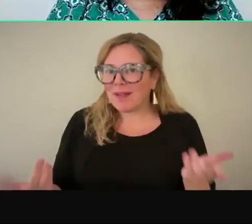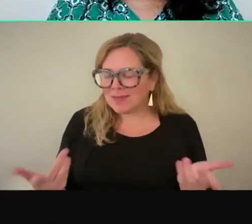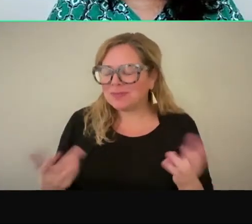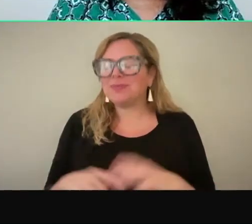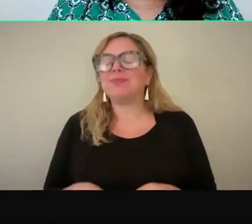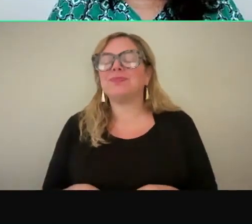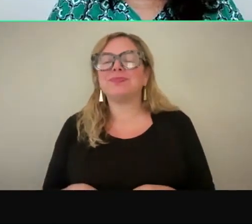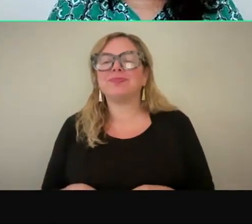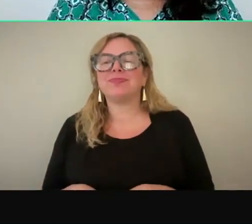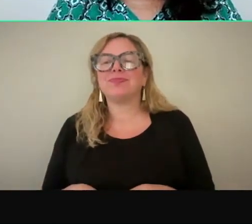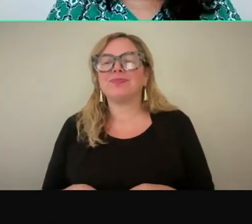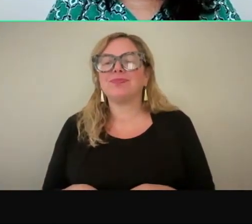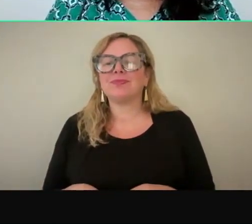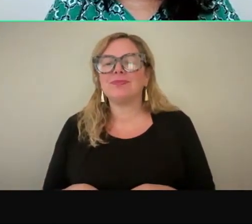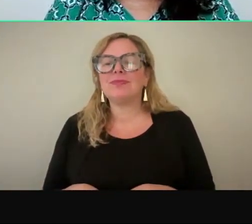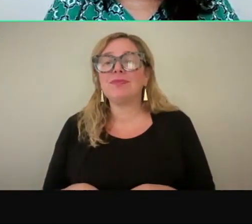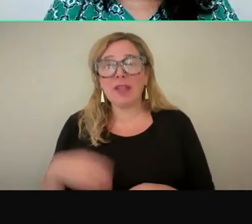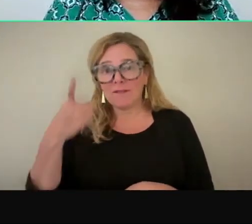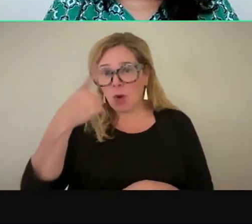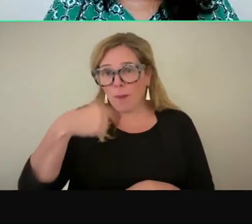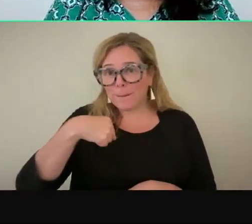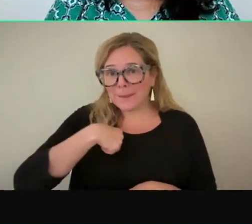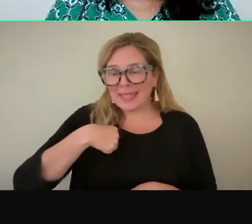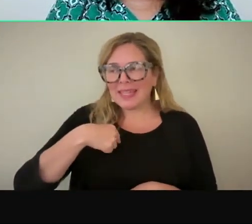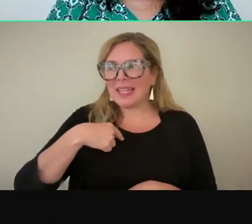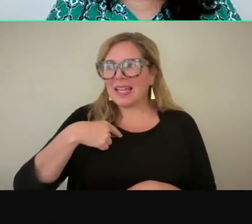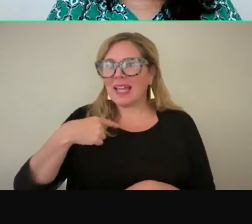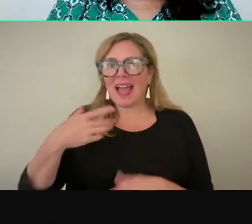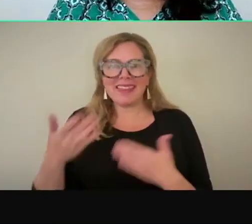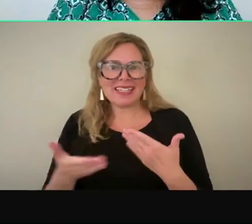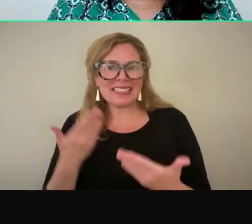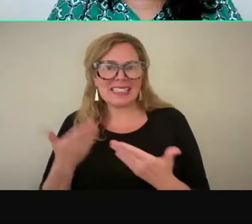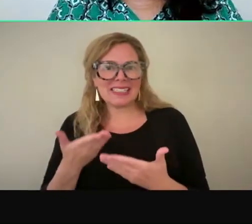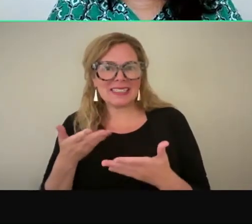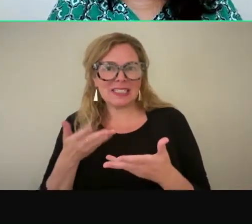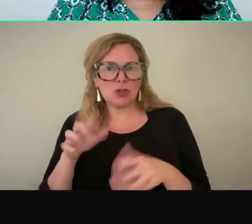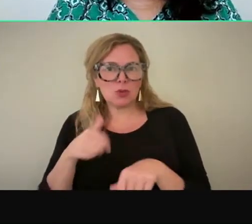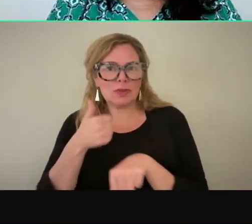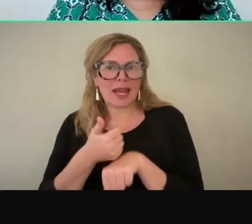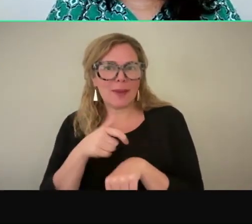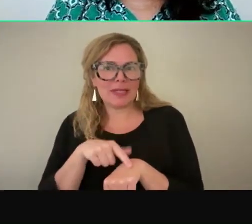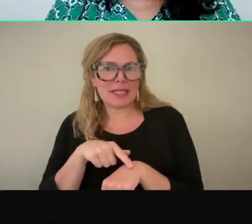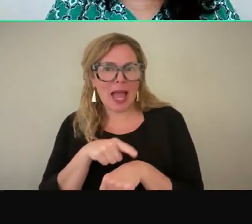to arrange a time to talk to the caregiver alone apart from the person with dementia.